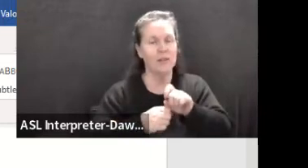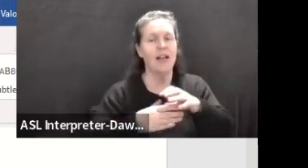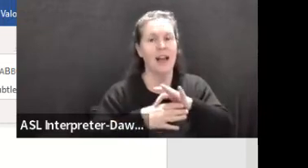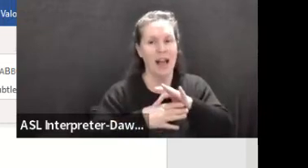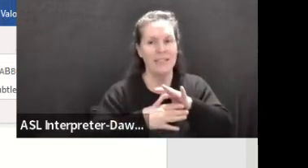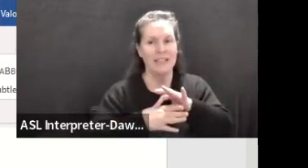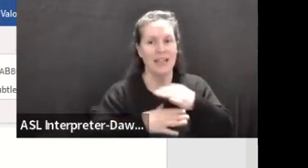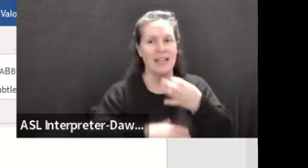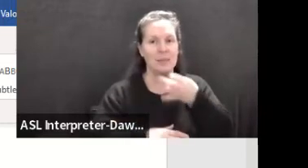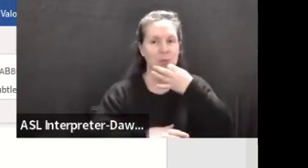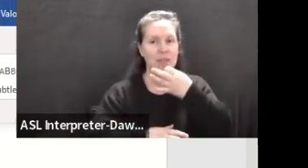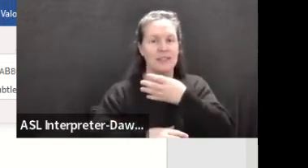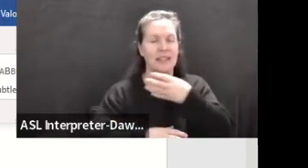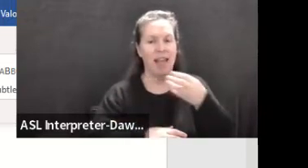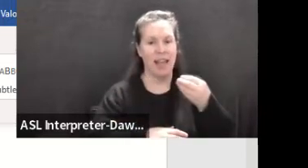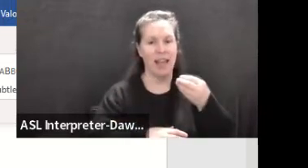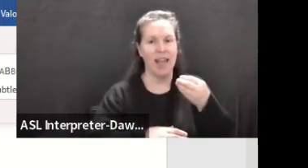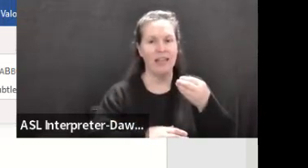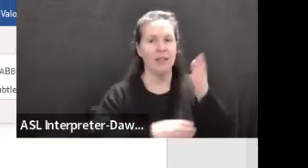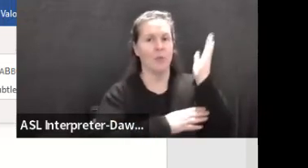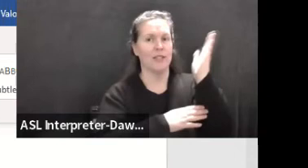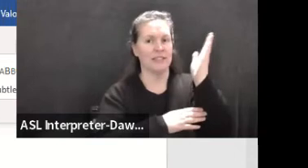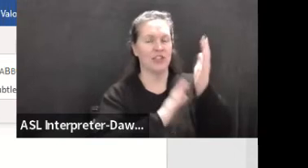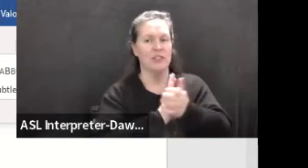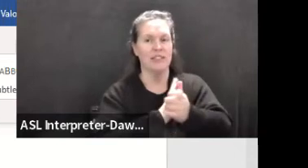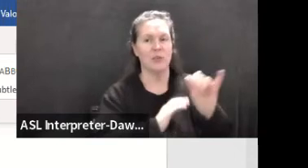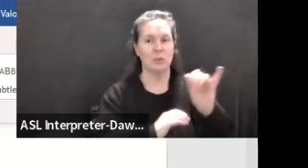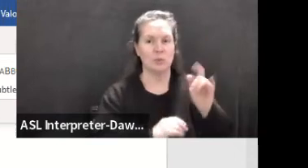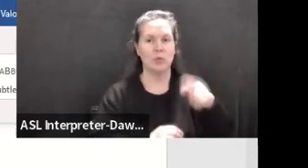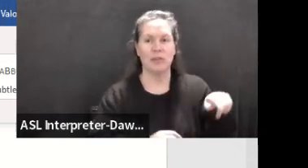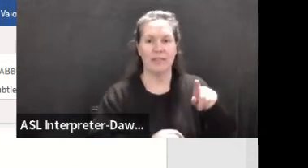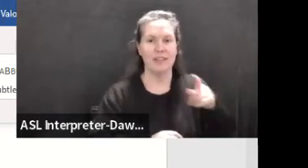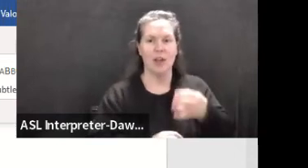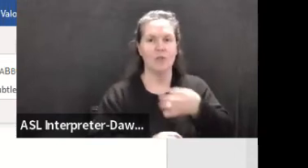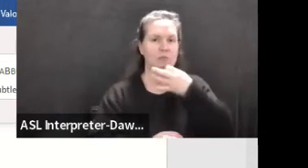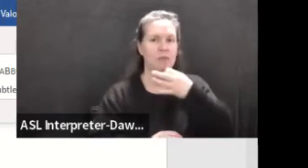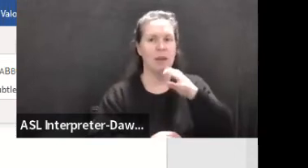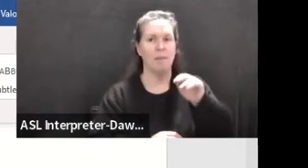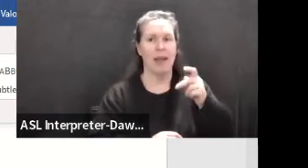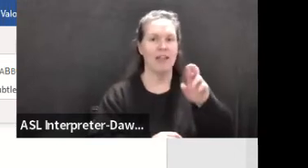and even presentation skills. Lee's a master trainer on lots of different subjects.